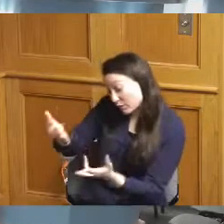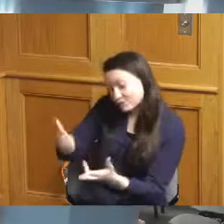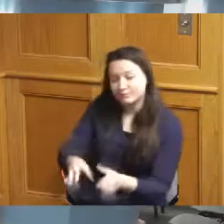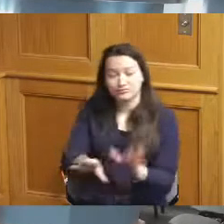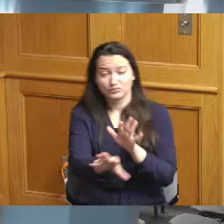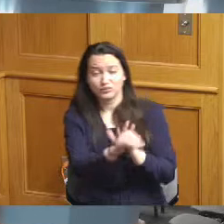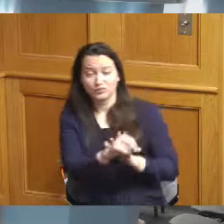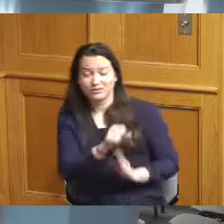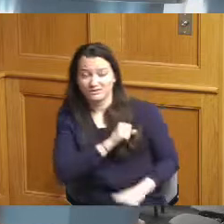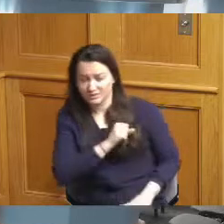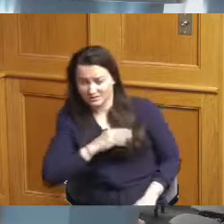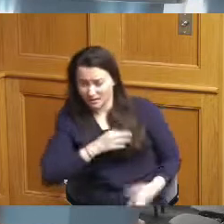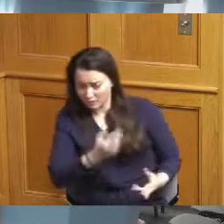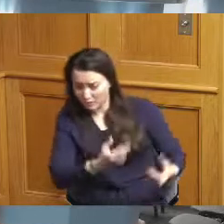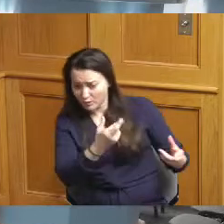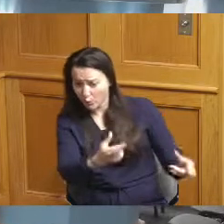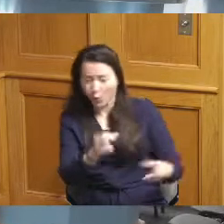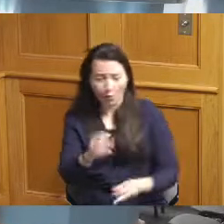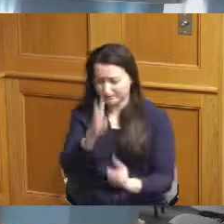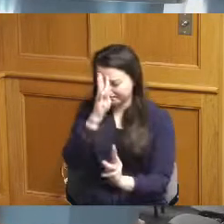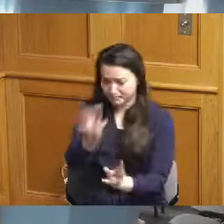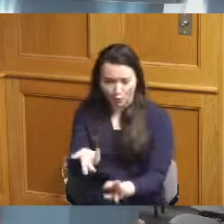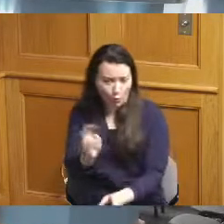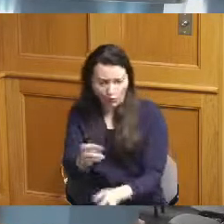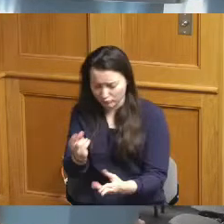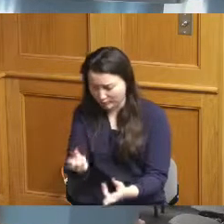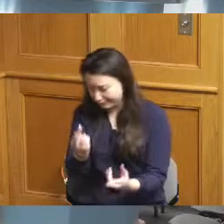go with the staff recommendation or you can come up with your own recommendation it's up to you